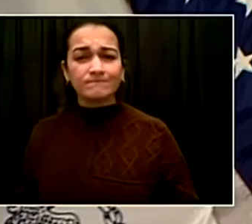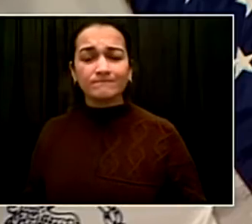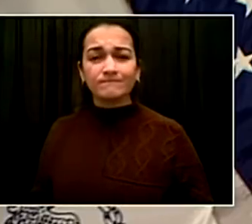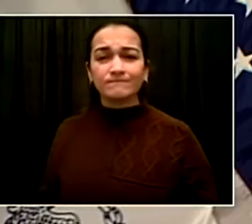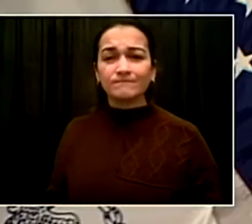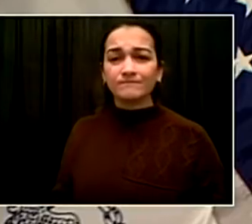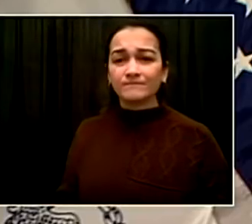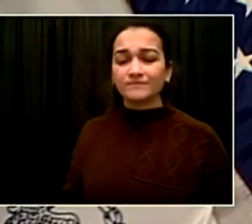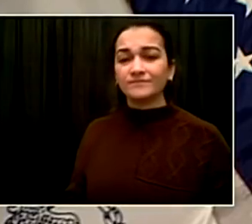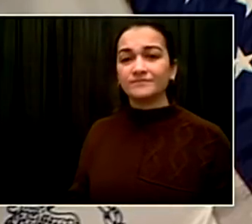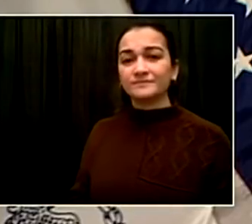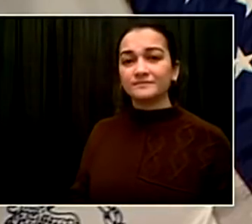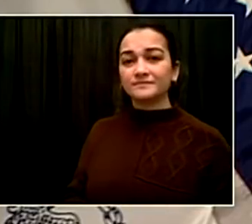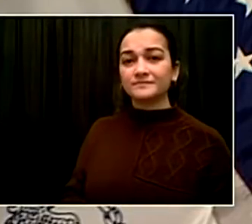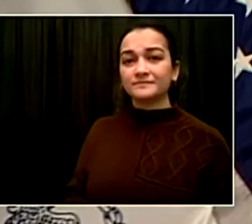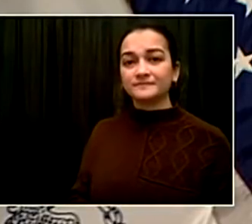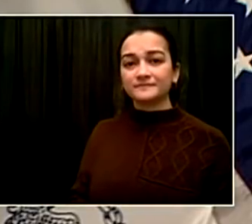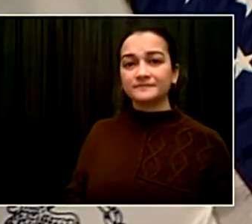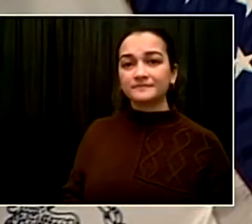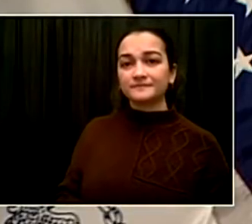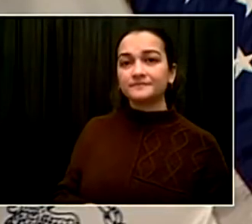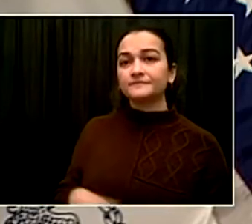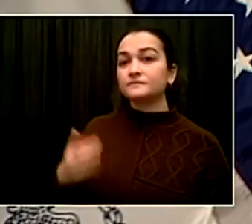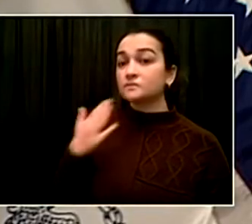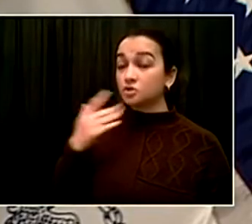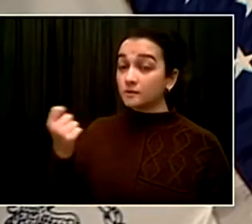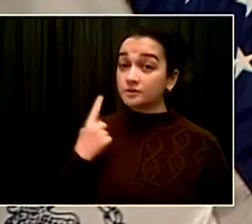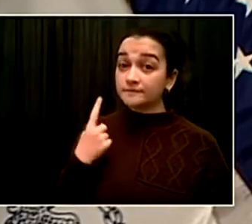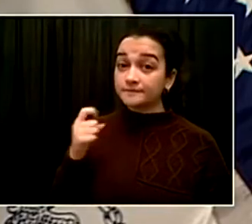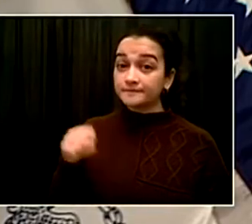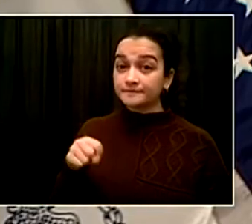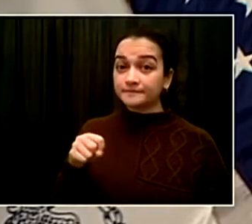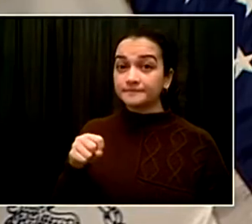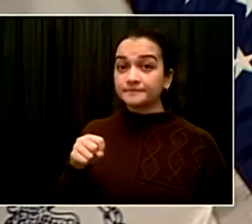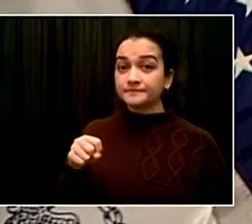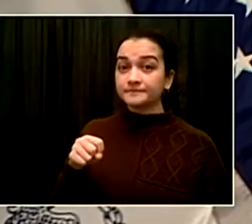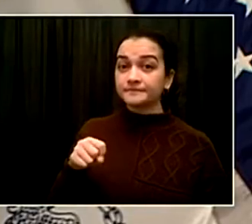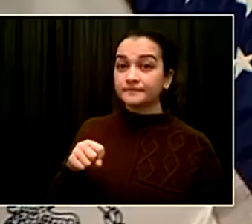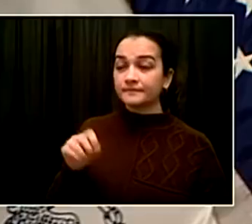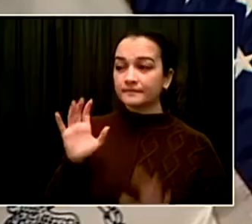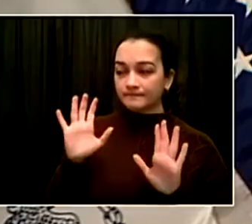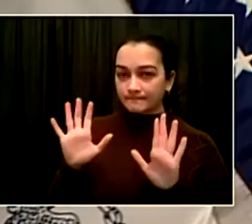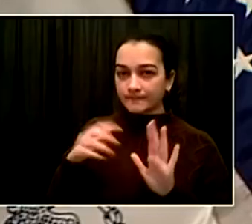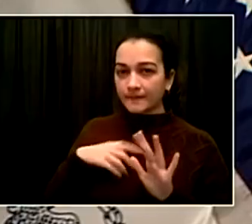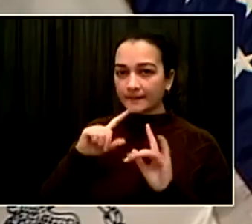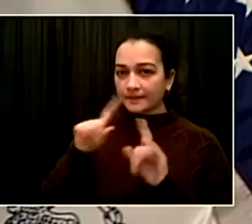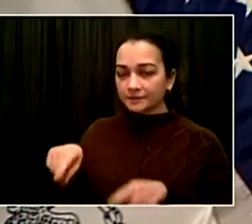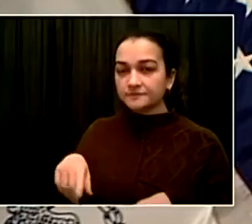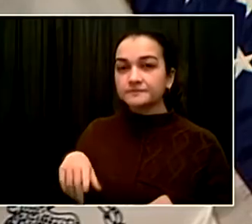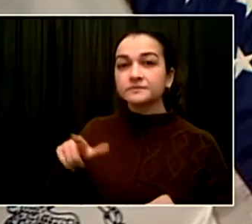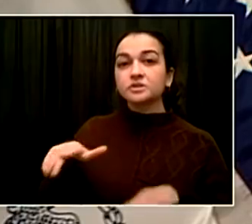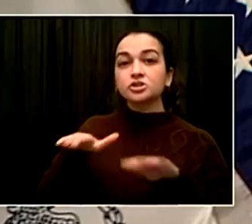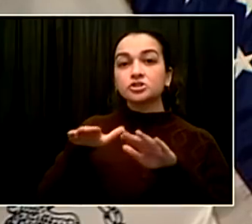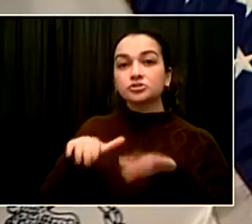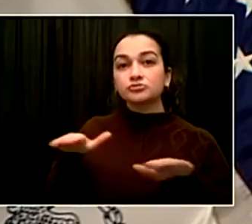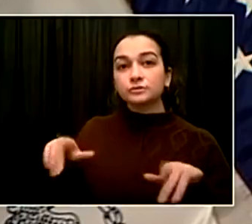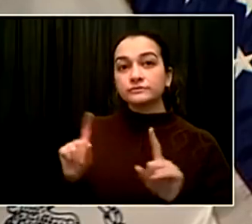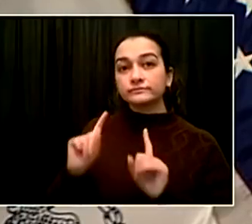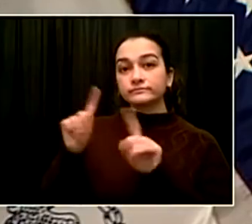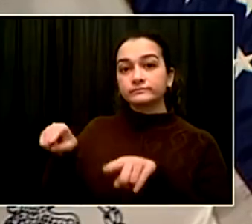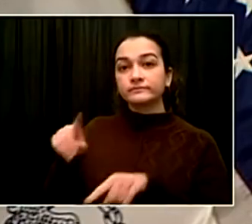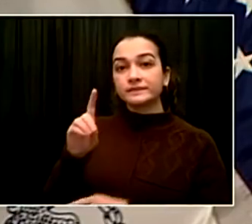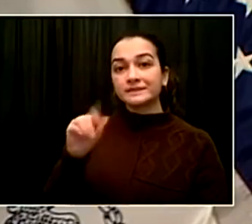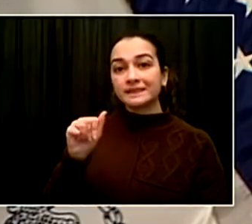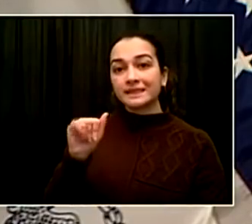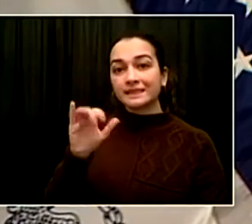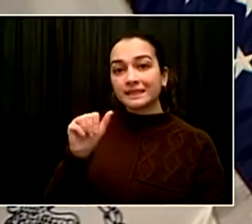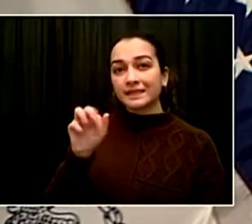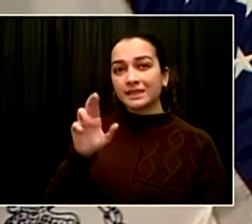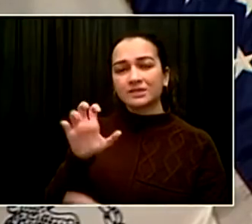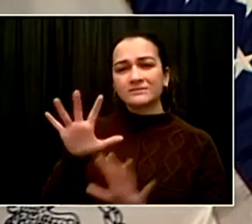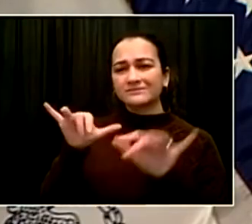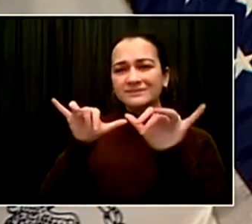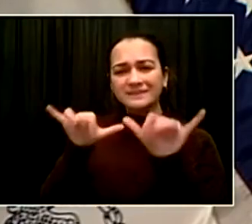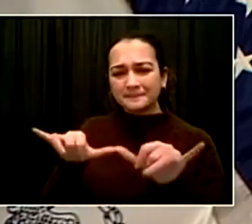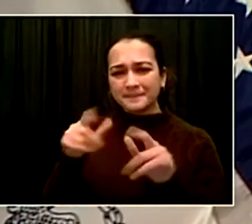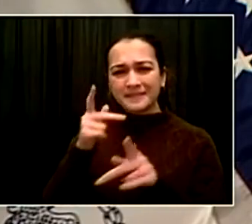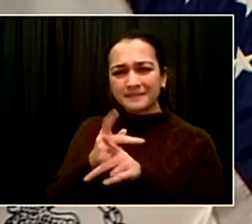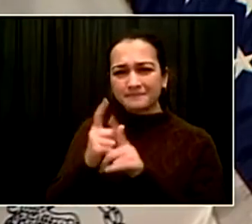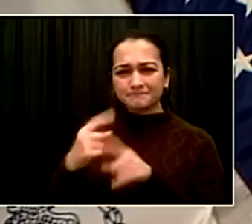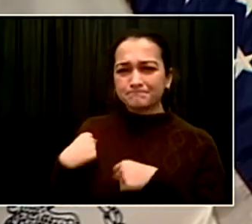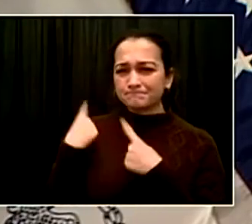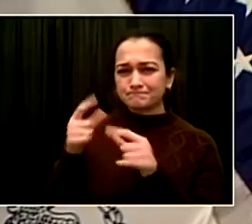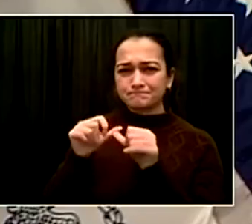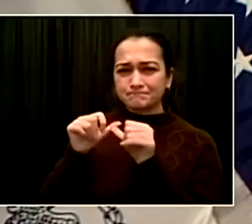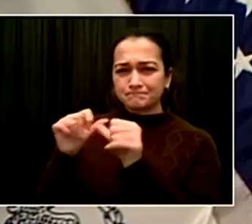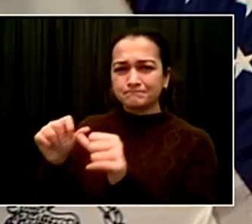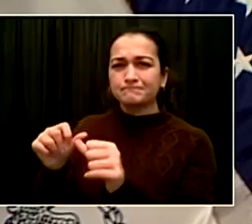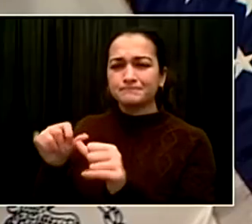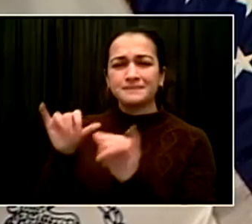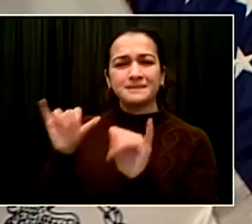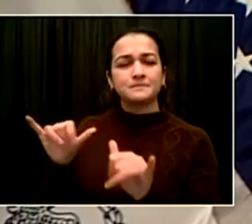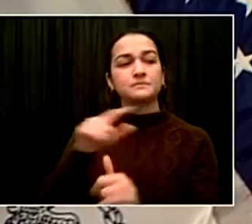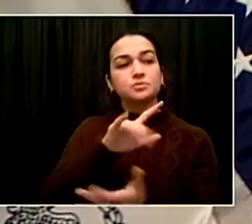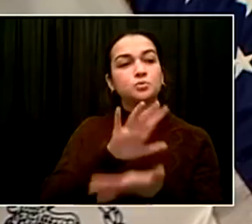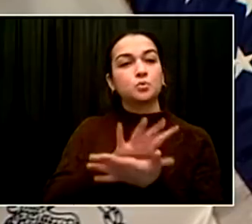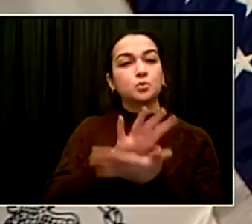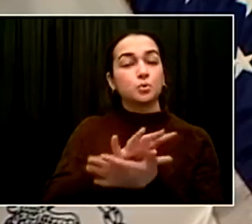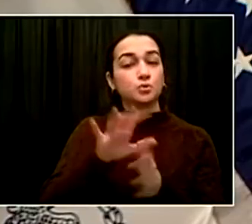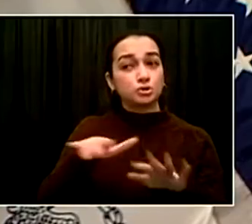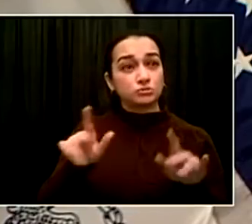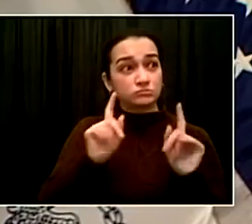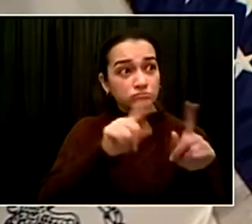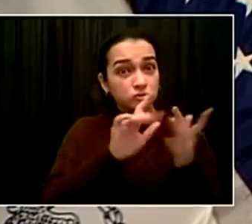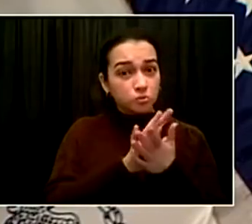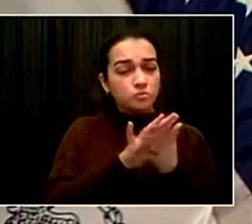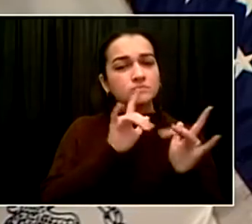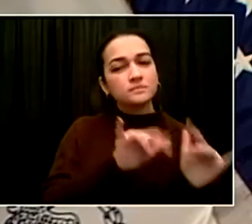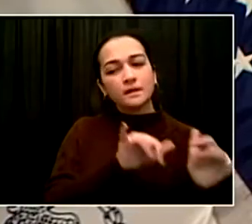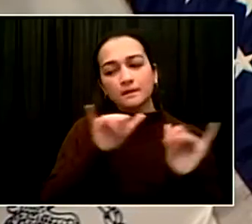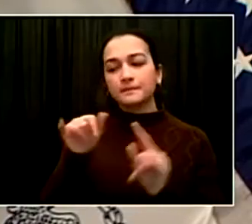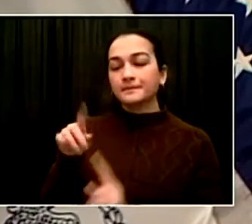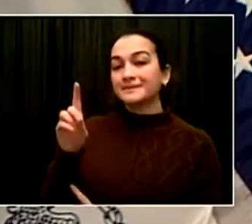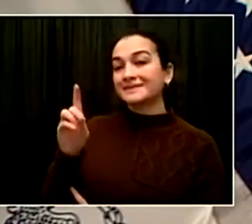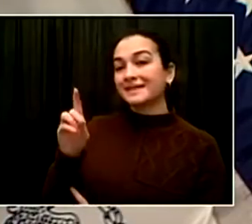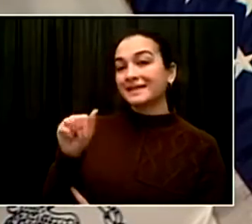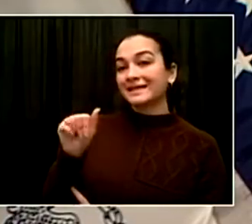PARTIES AND OFFICES.